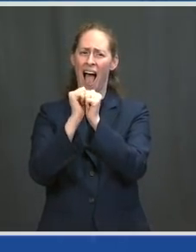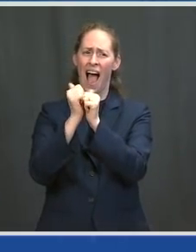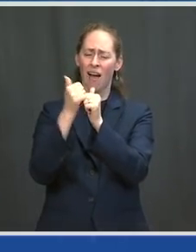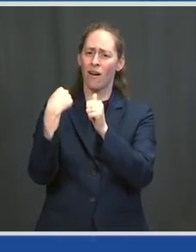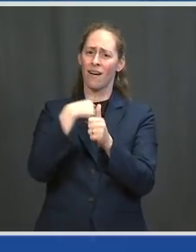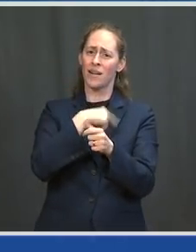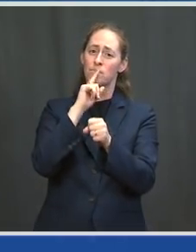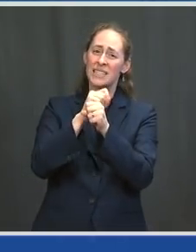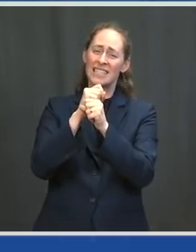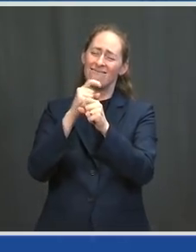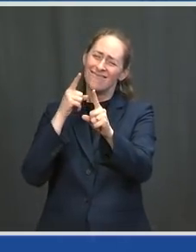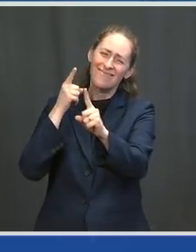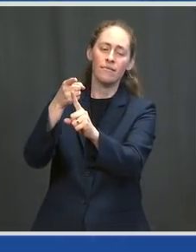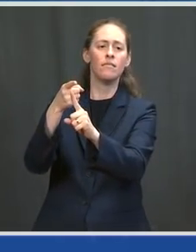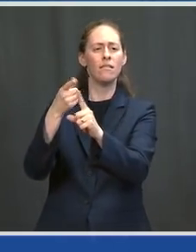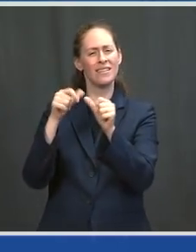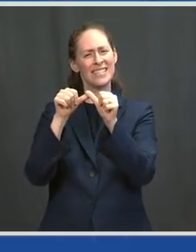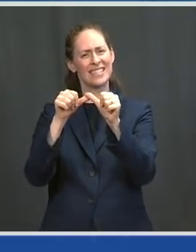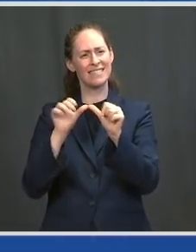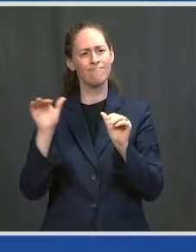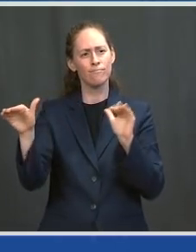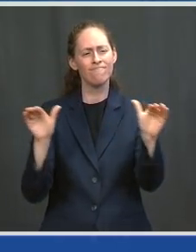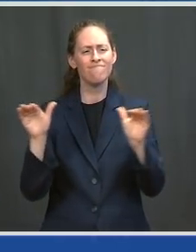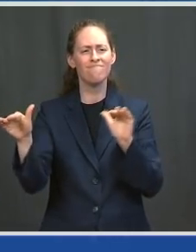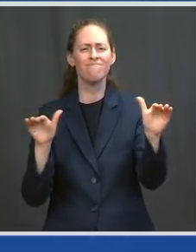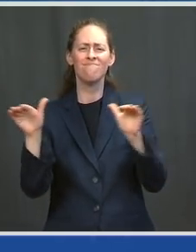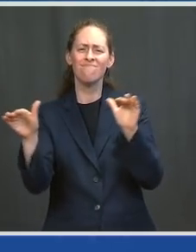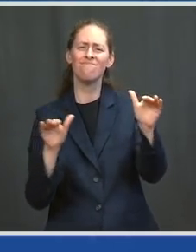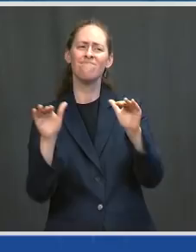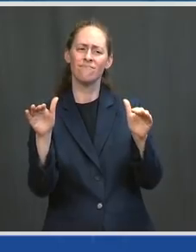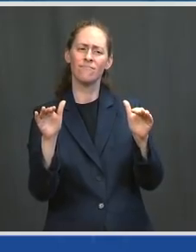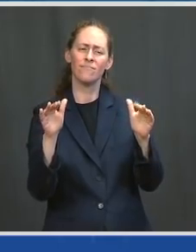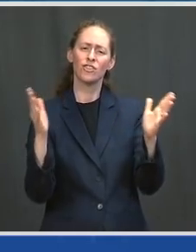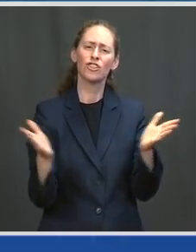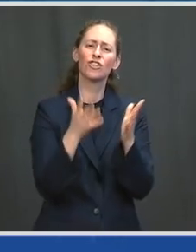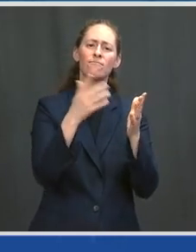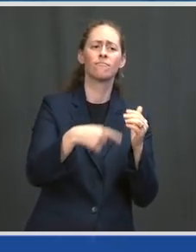Americans ages 12 and up: Get vaccinated. And on July 4th, let's celebrate our independence